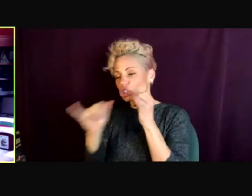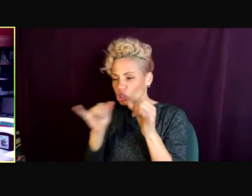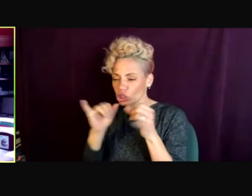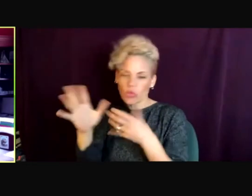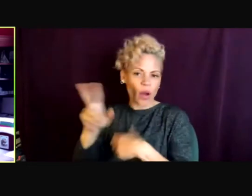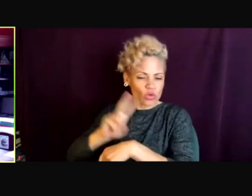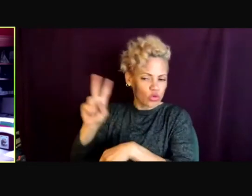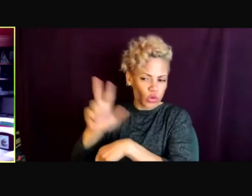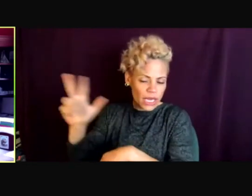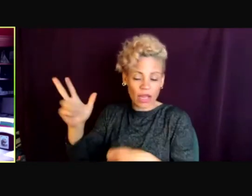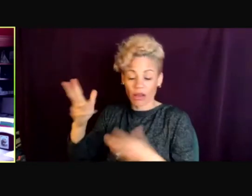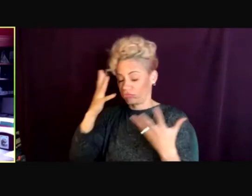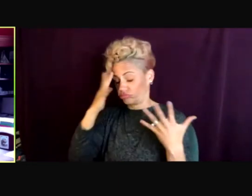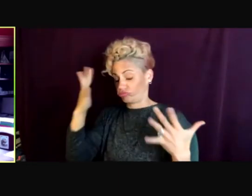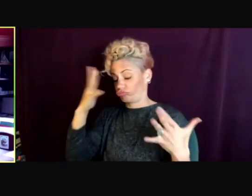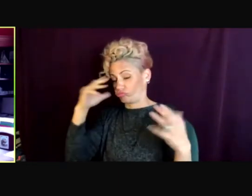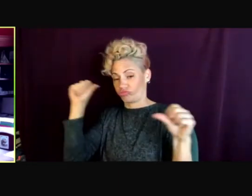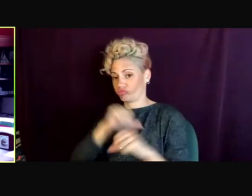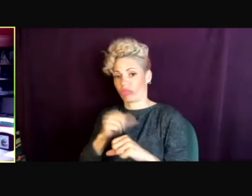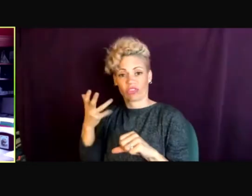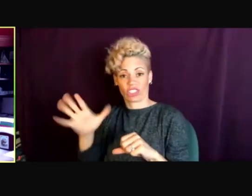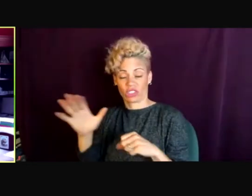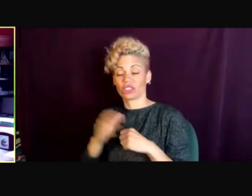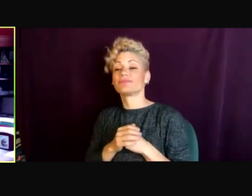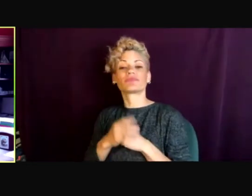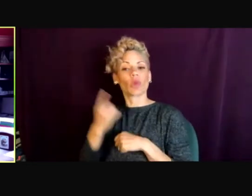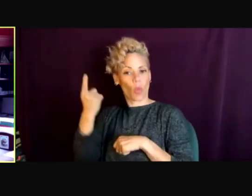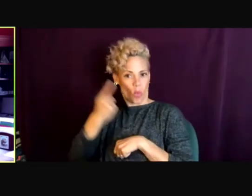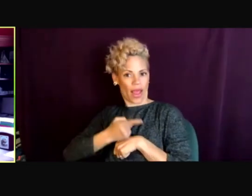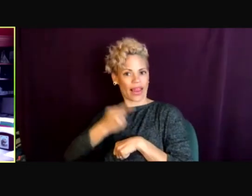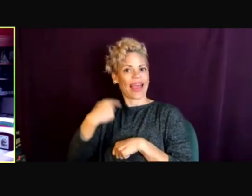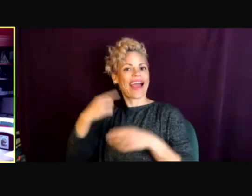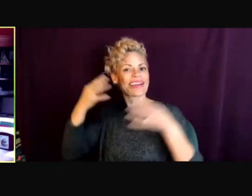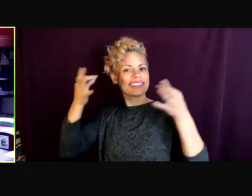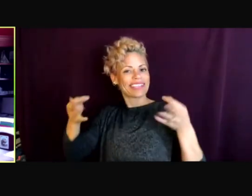the one day that I decided to proceed with suicide,